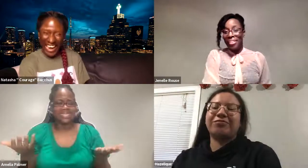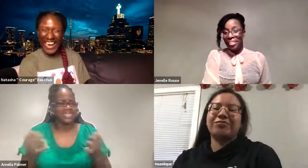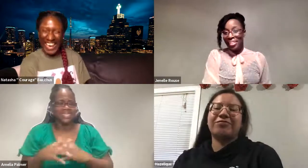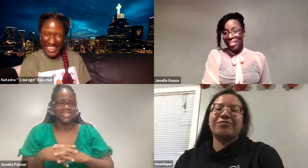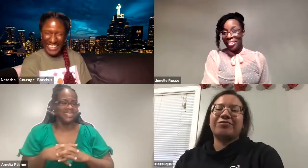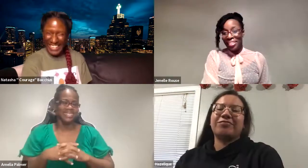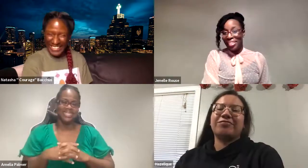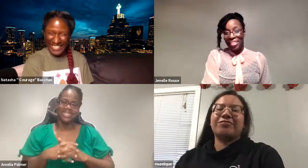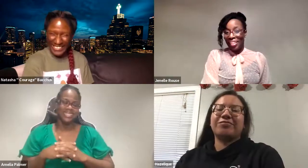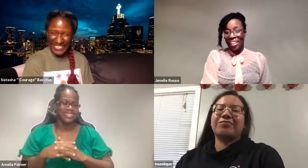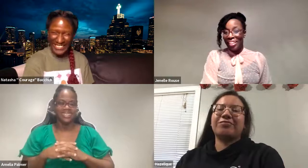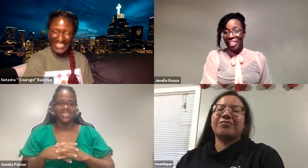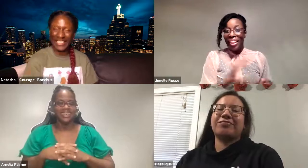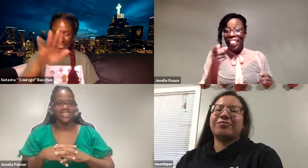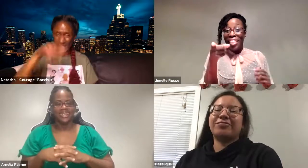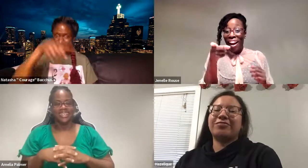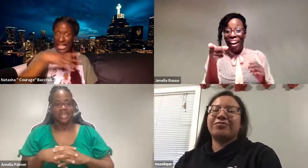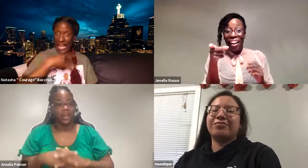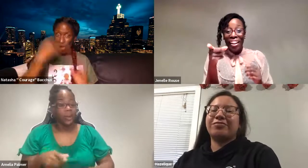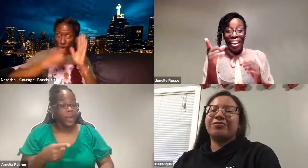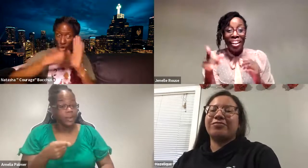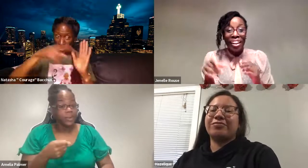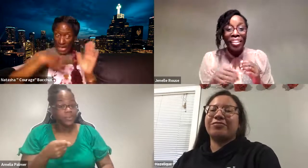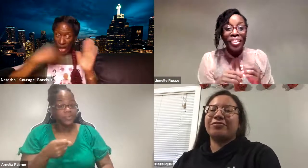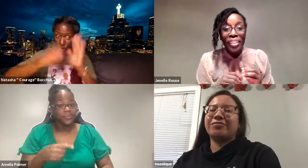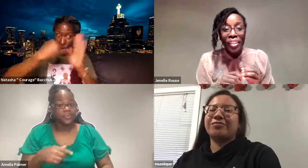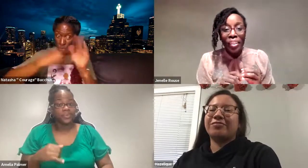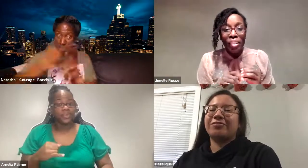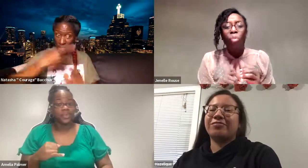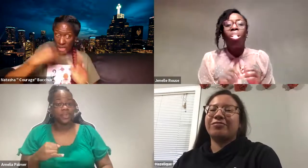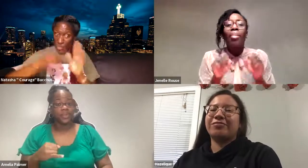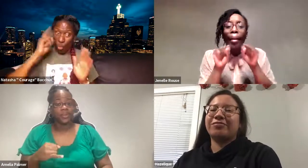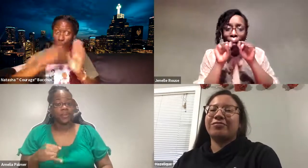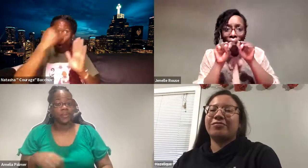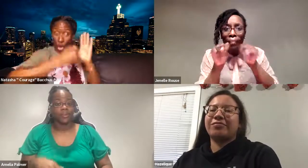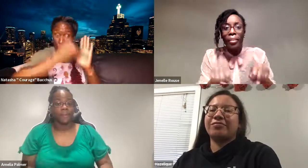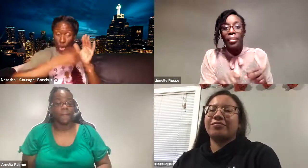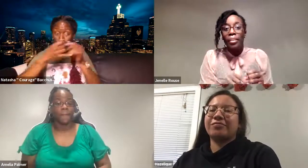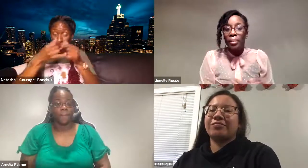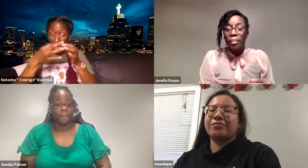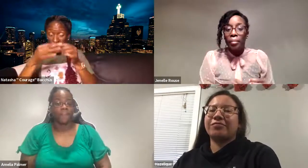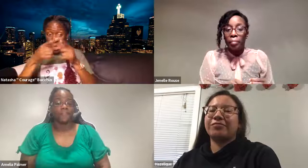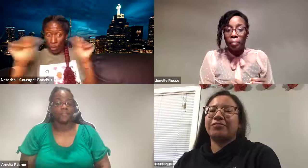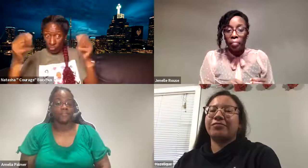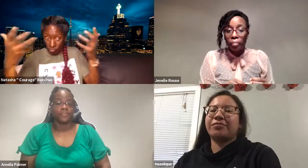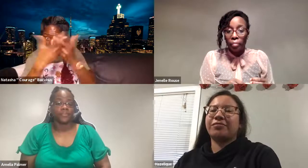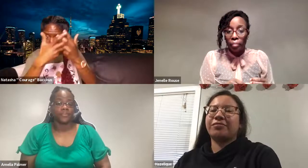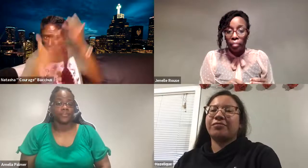by language. it's impossible - and everyone enjoys art and